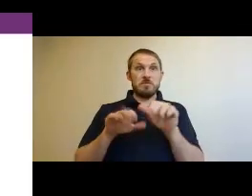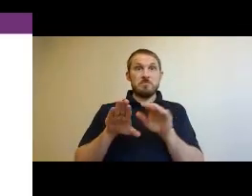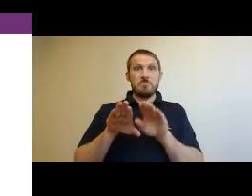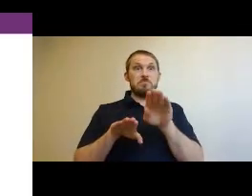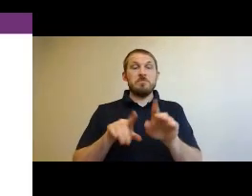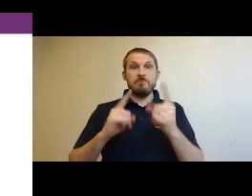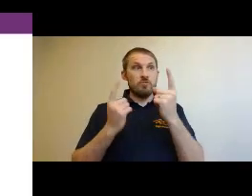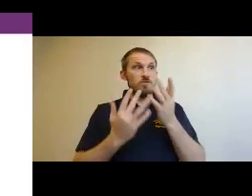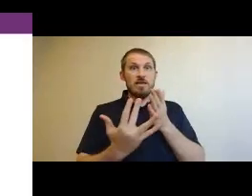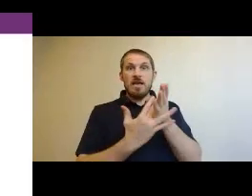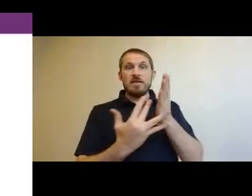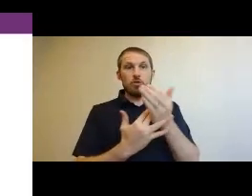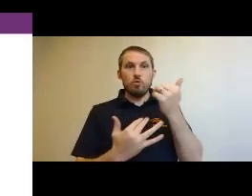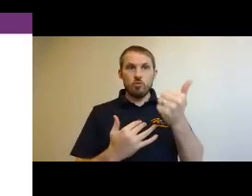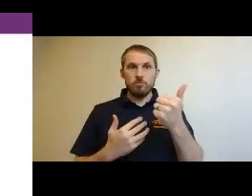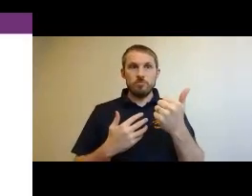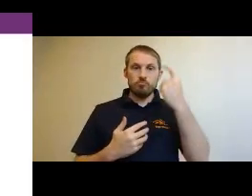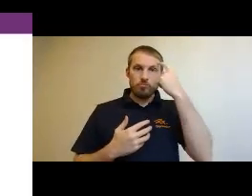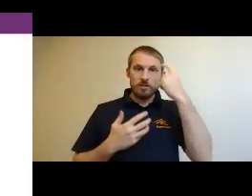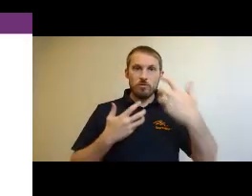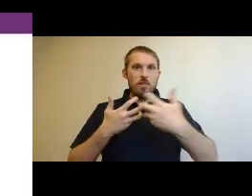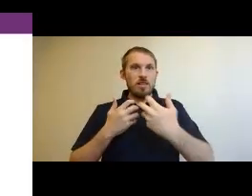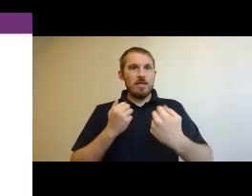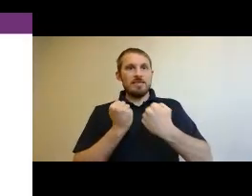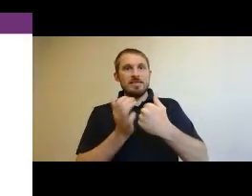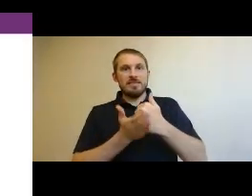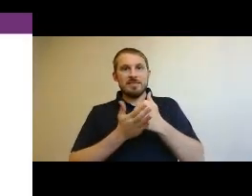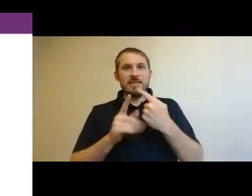assistance, social connection, and a sense of belonging.